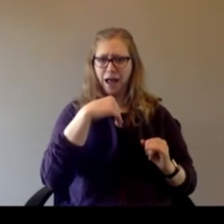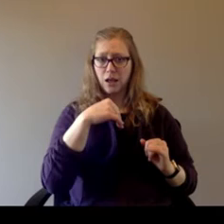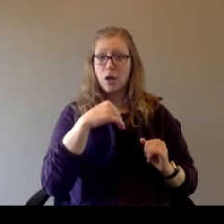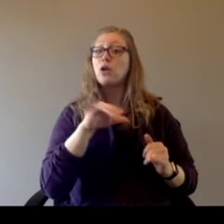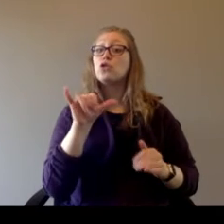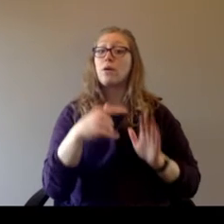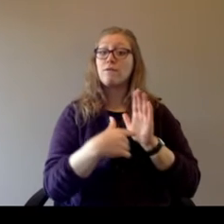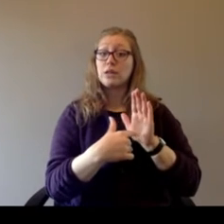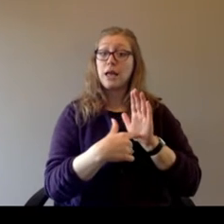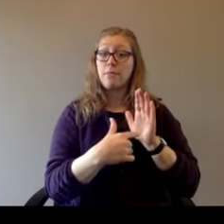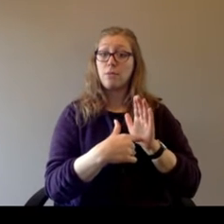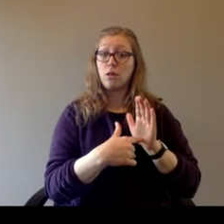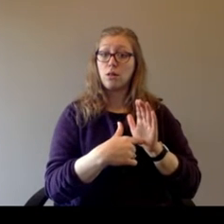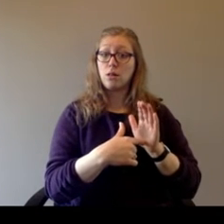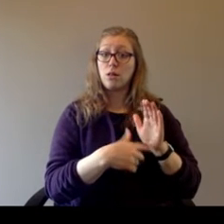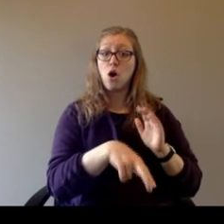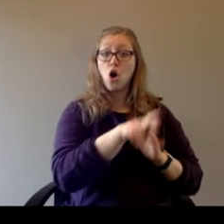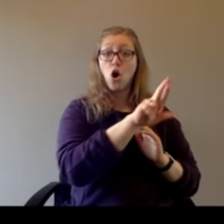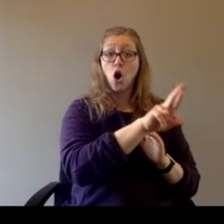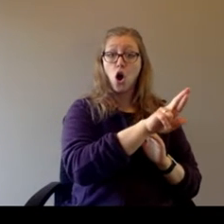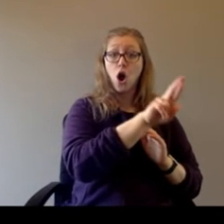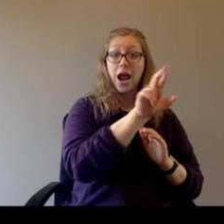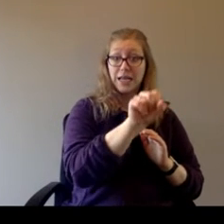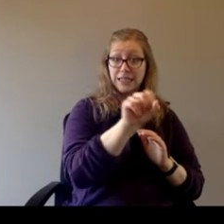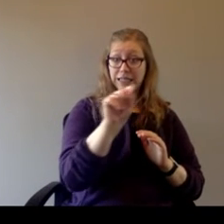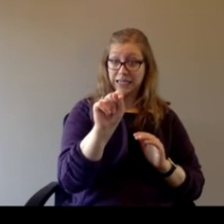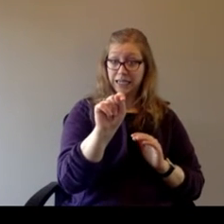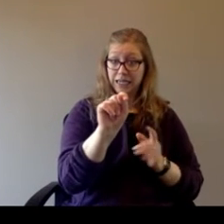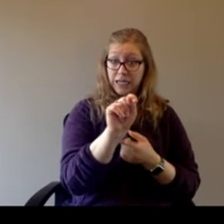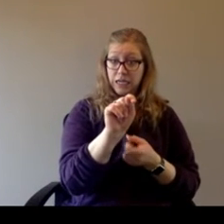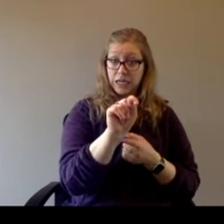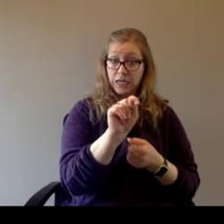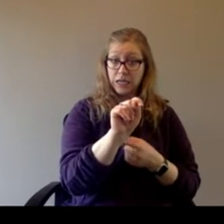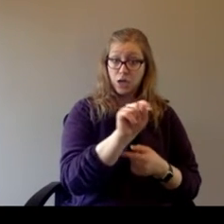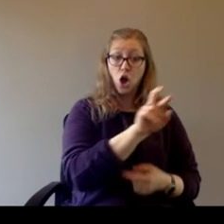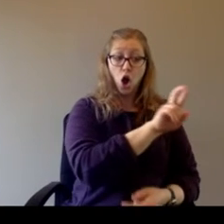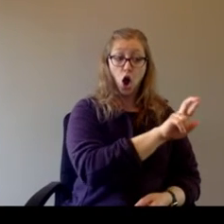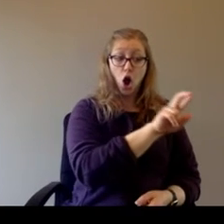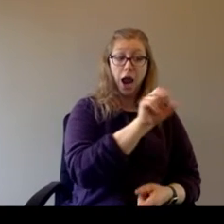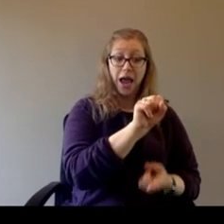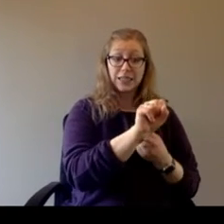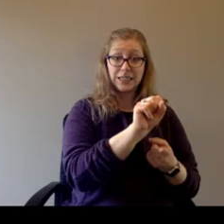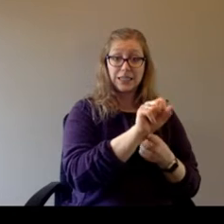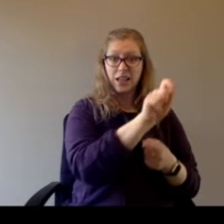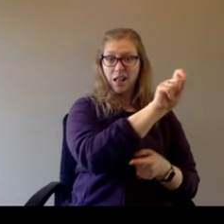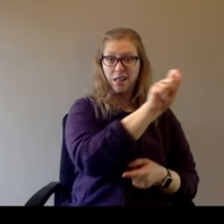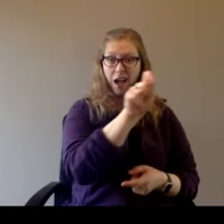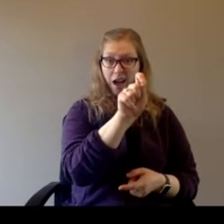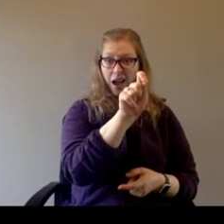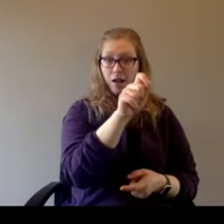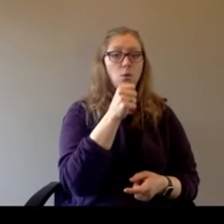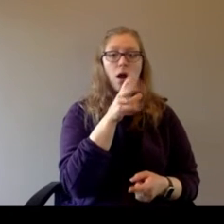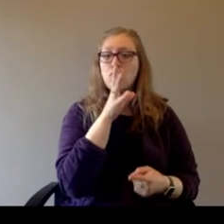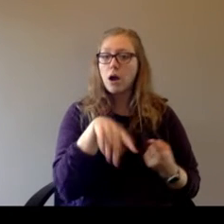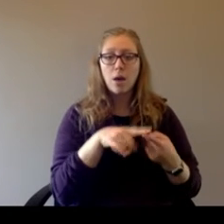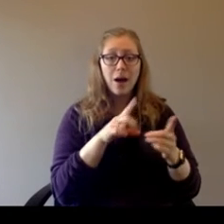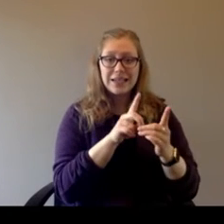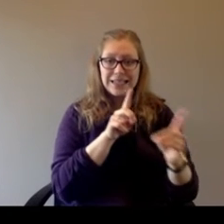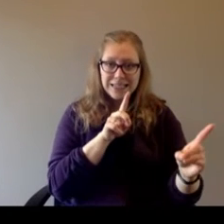first of all RS, side RS, remember you need the line because we're not talking about distance. We're talking about the actual side.